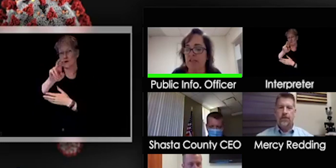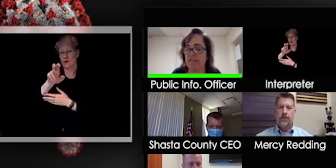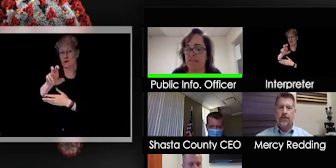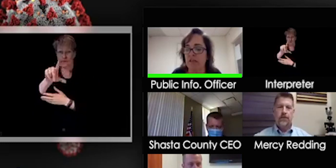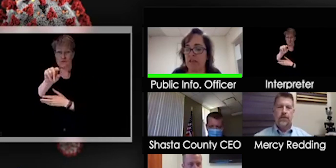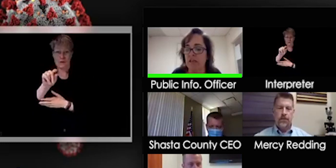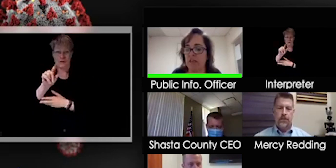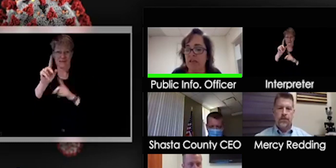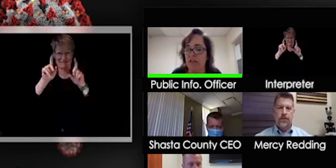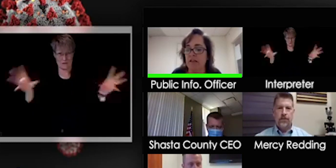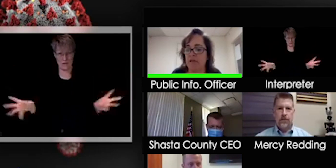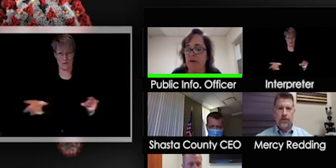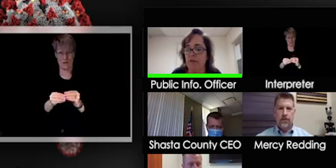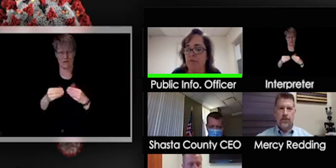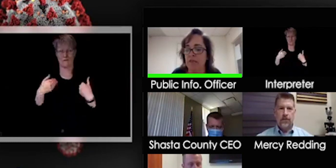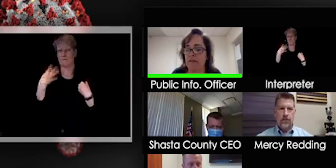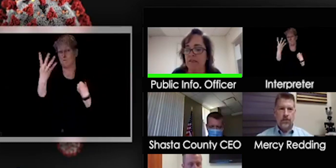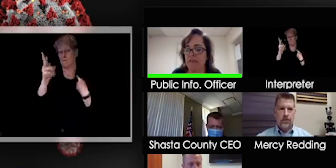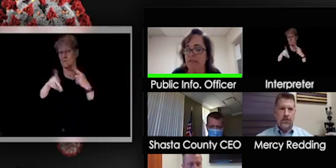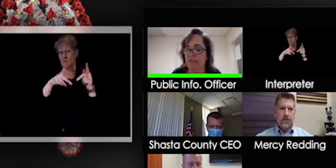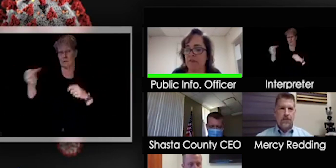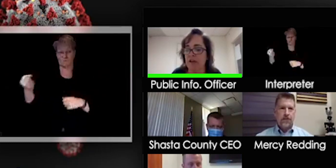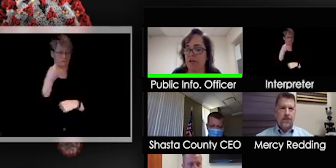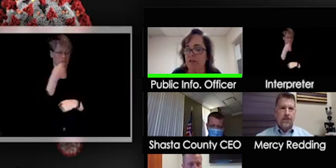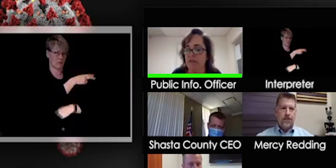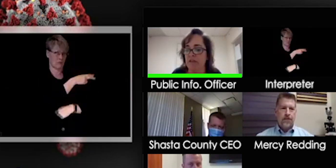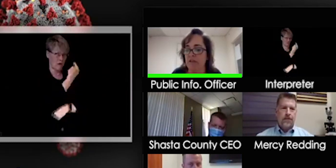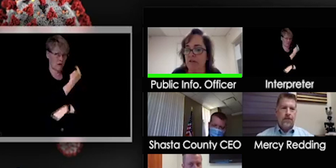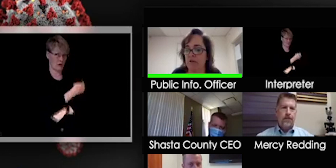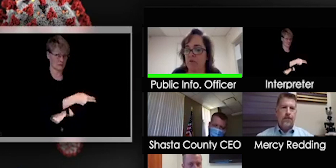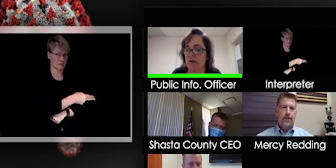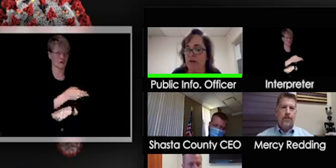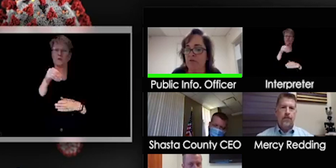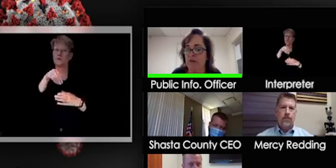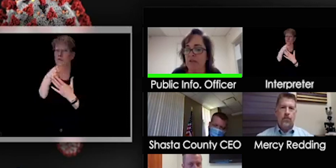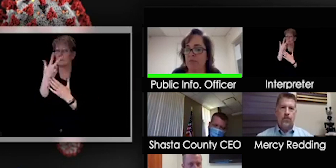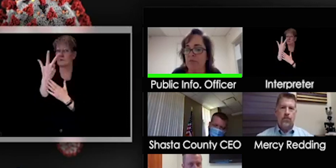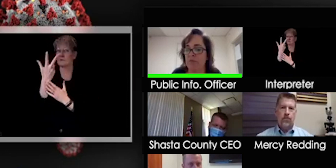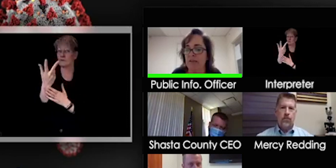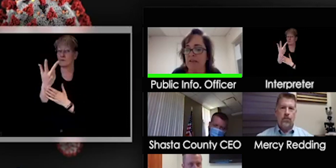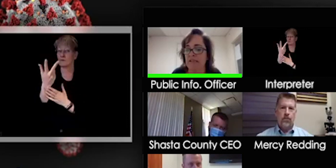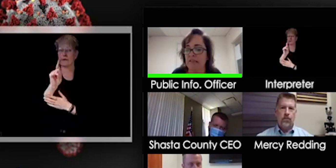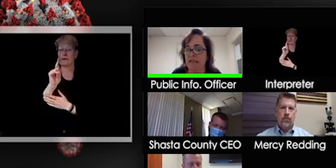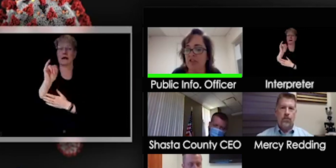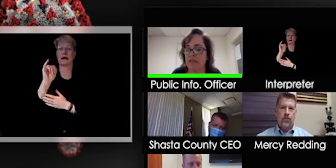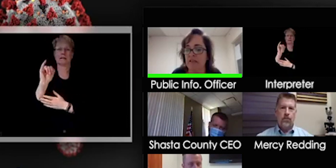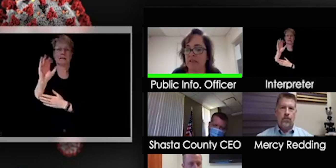in Shasta County, including three in the Intensive Care Unit. We have 30 people in isolation,